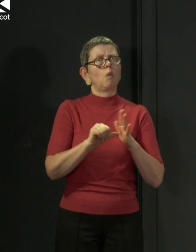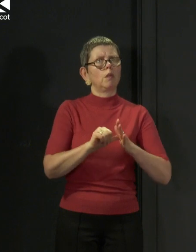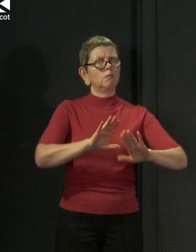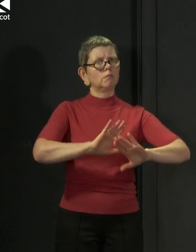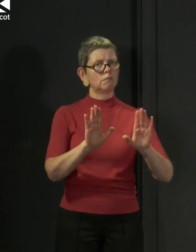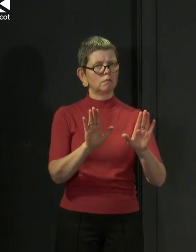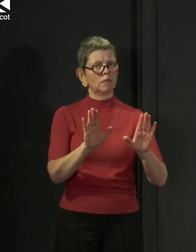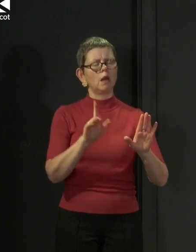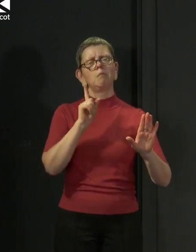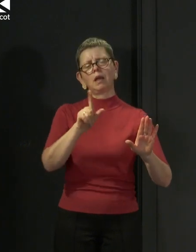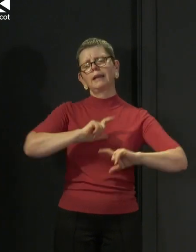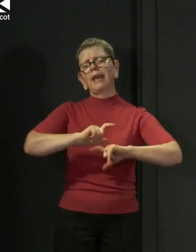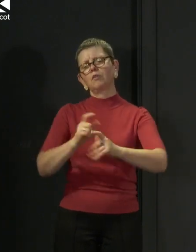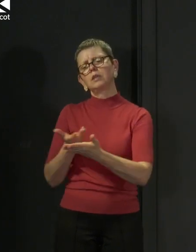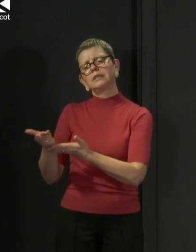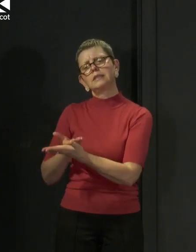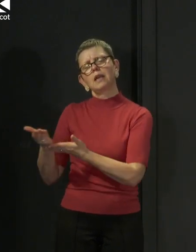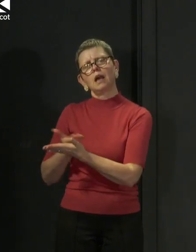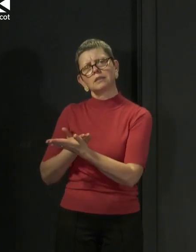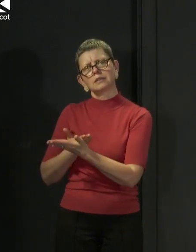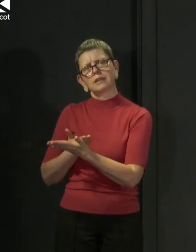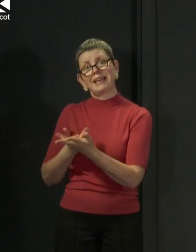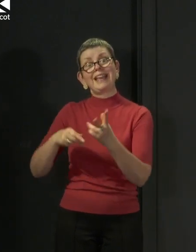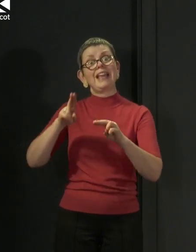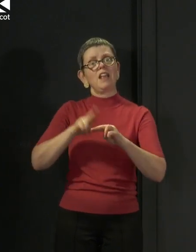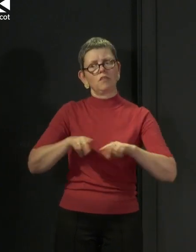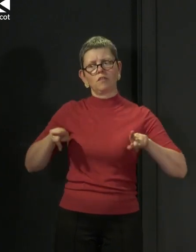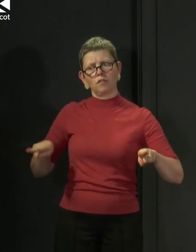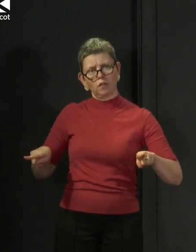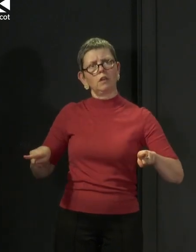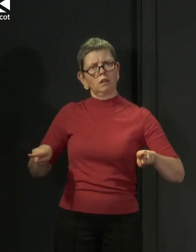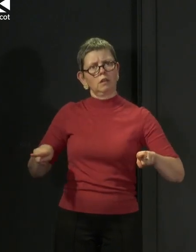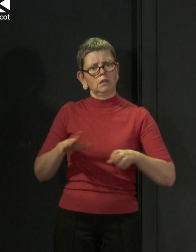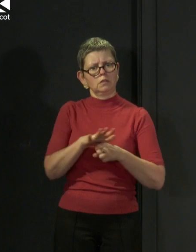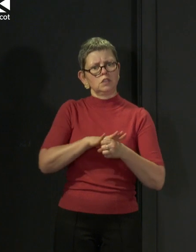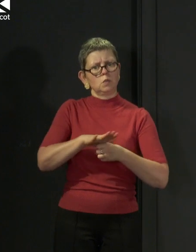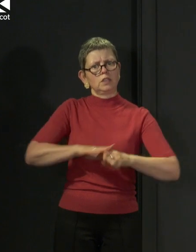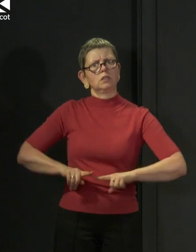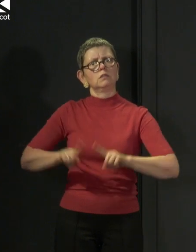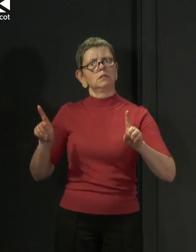continue to have these discussions should your eventuality come to pass. In terms of